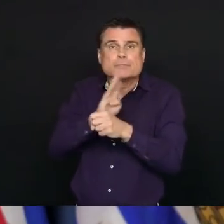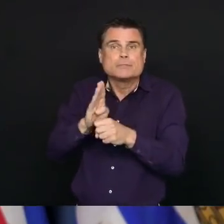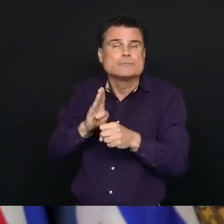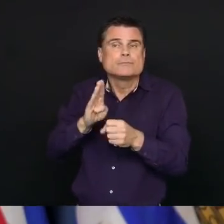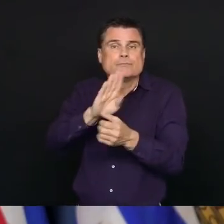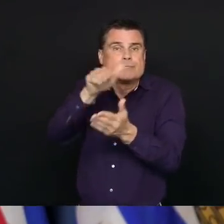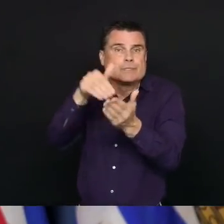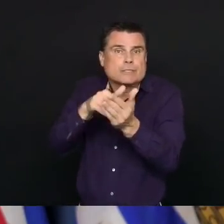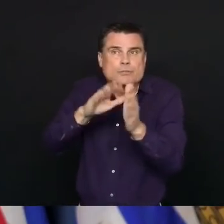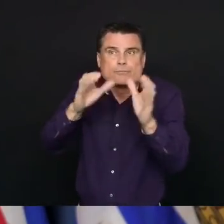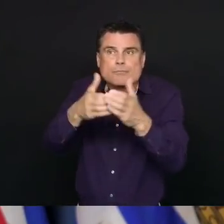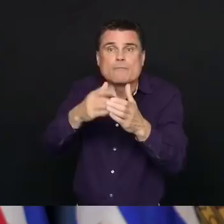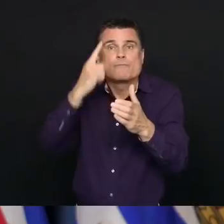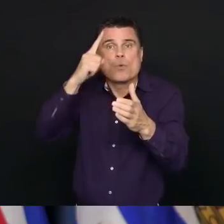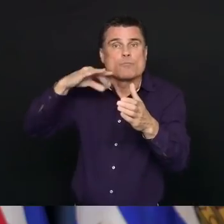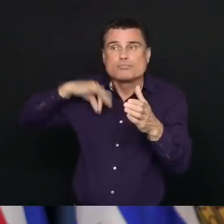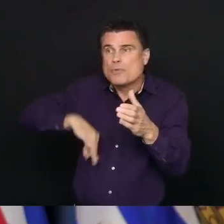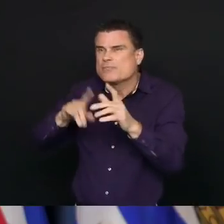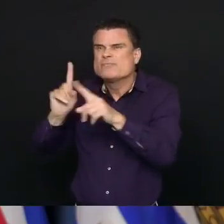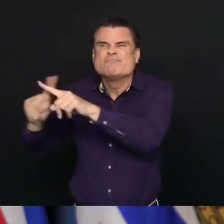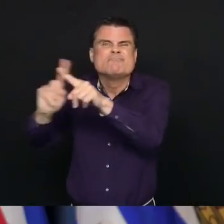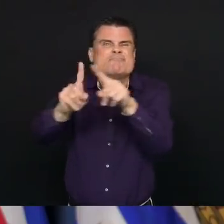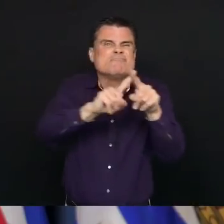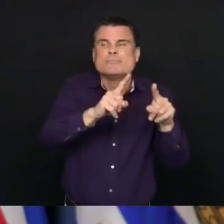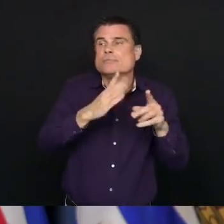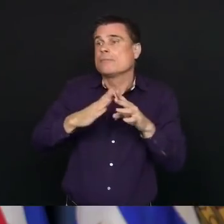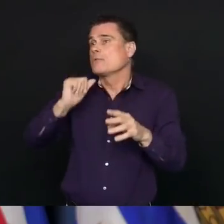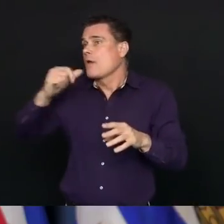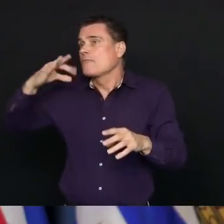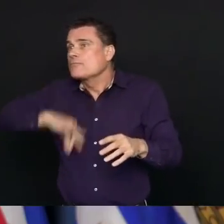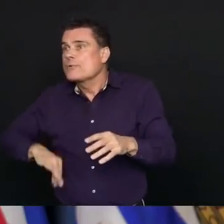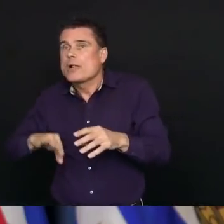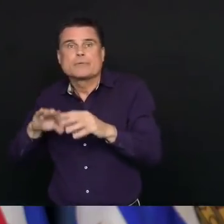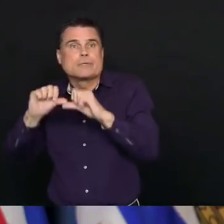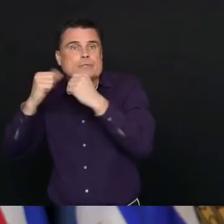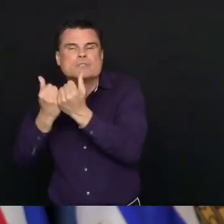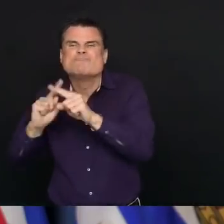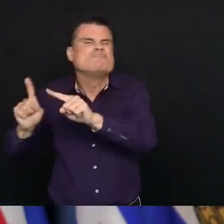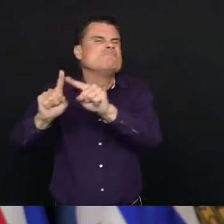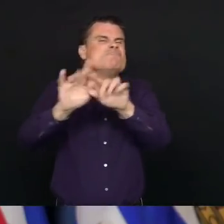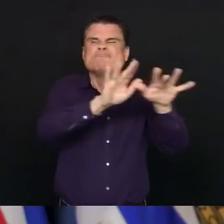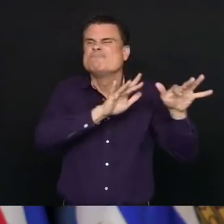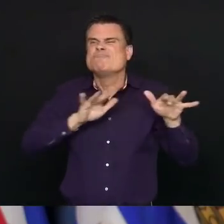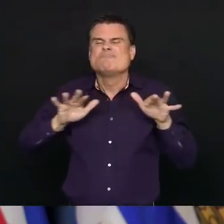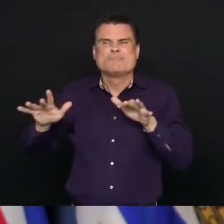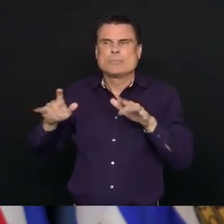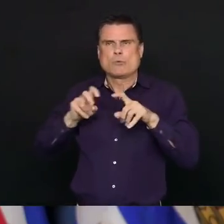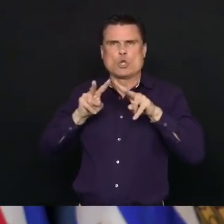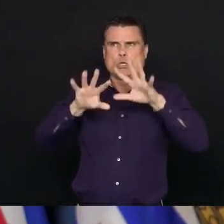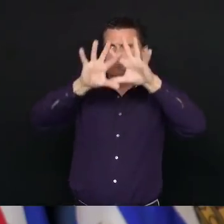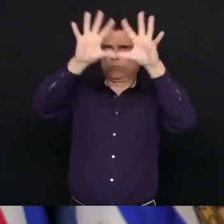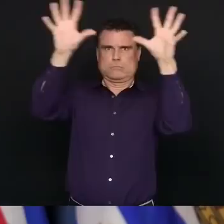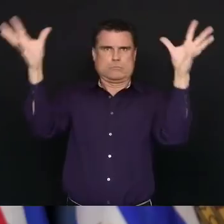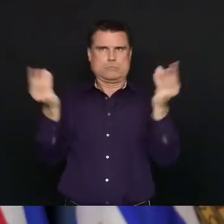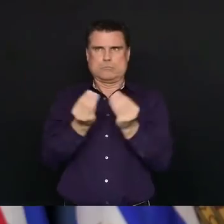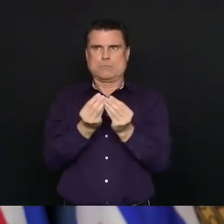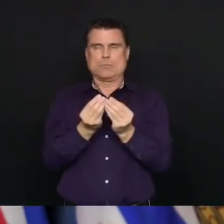the home care homes where our public long-term care beds. But this involves everybody and care homes without public beds. For-profit and nonprofit with public